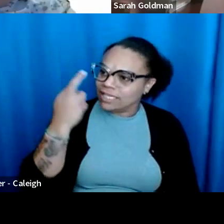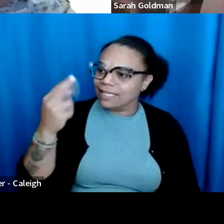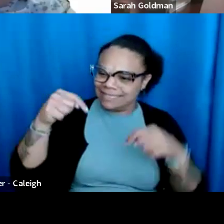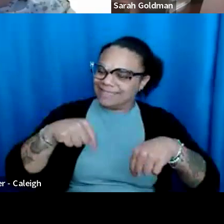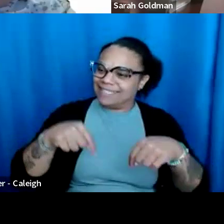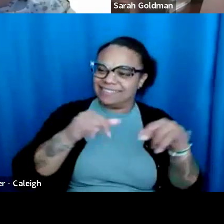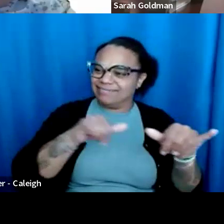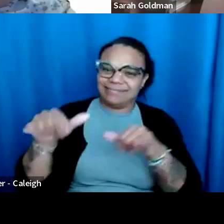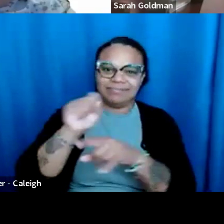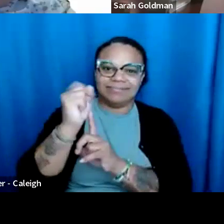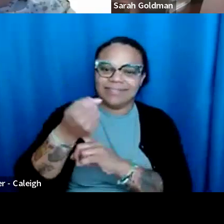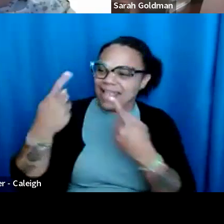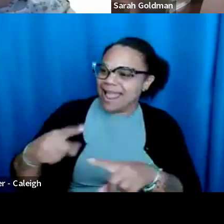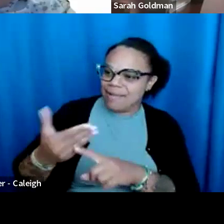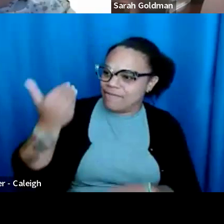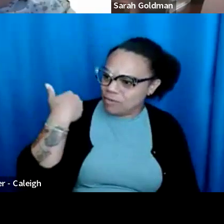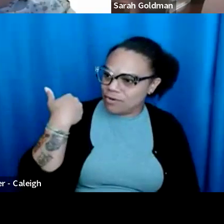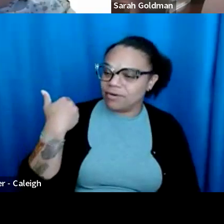and we've completely changed things before.